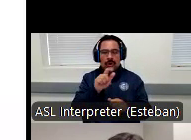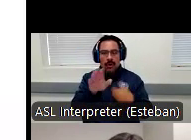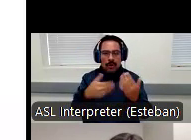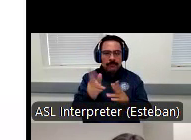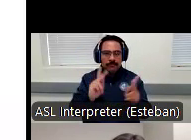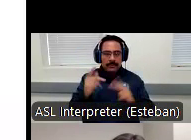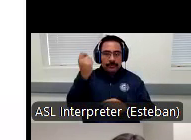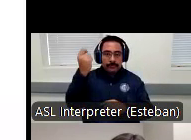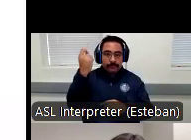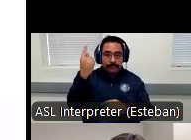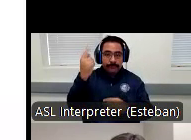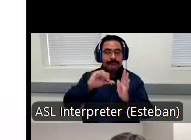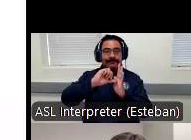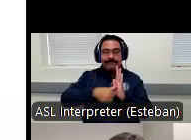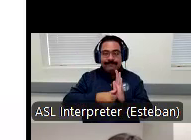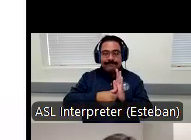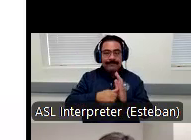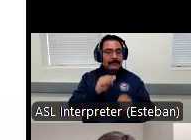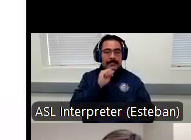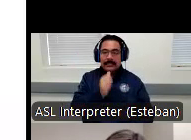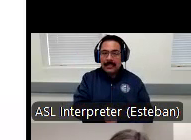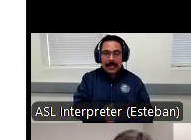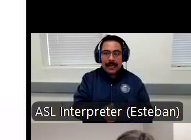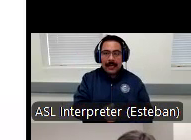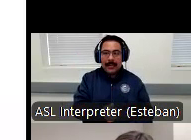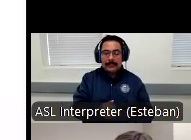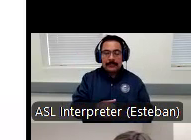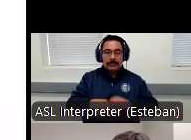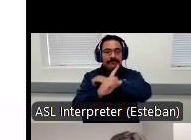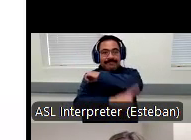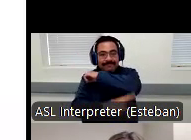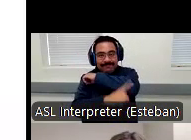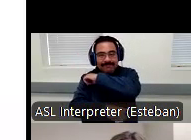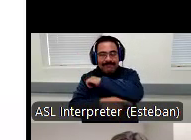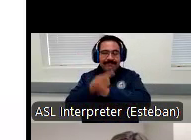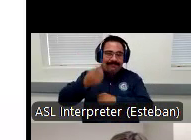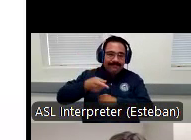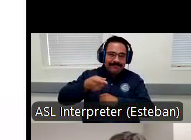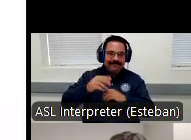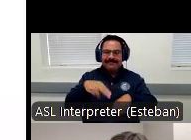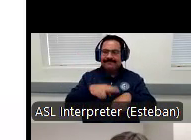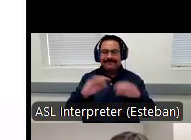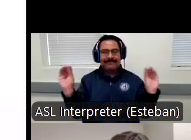it is not to reprimand, of course, anyone. We just want to help,